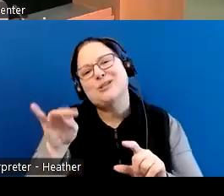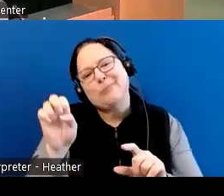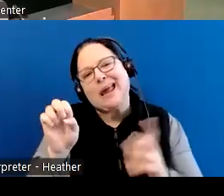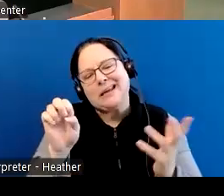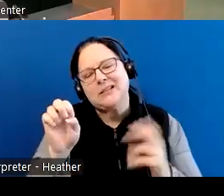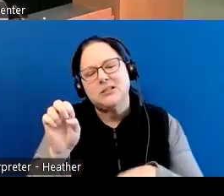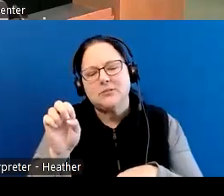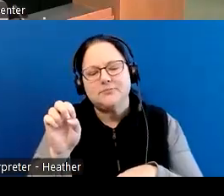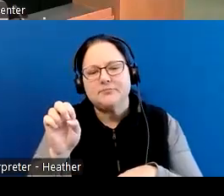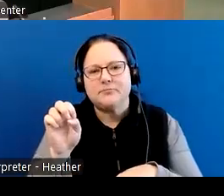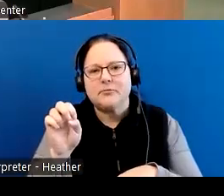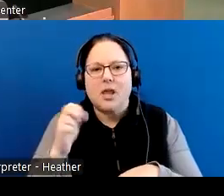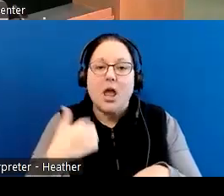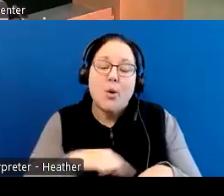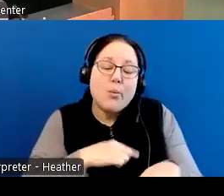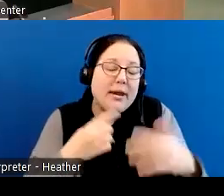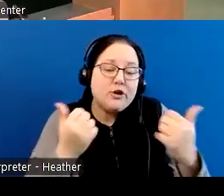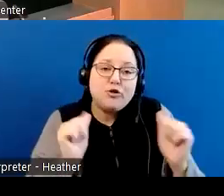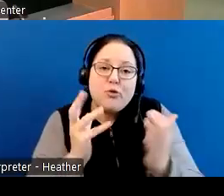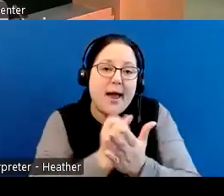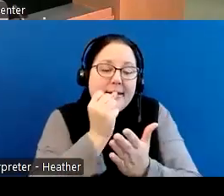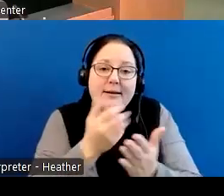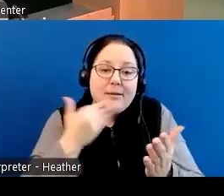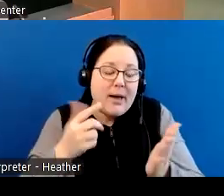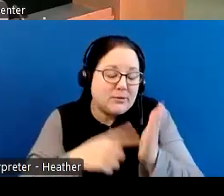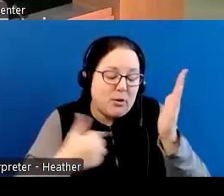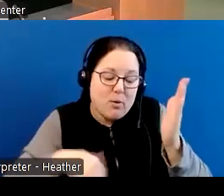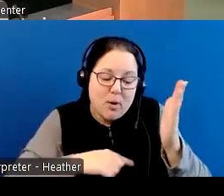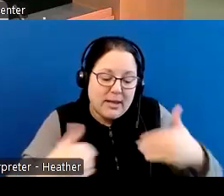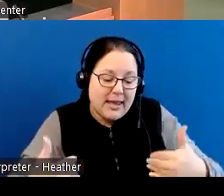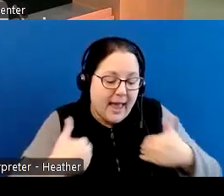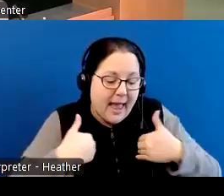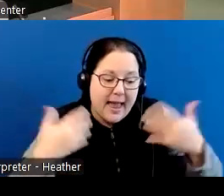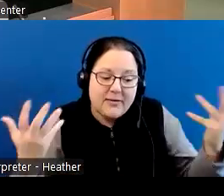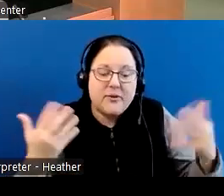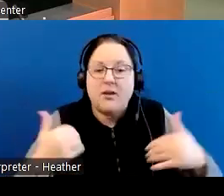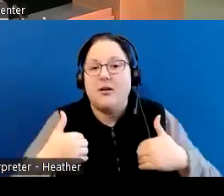um, we're making the most of of what we have, and I think having these kids be able to,